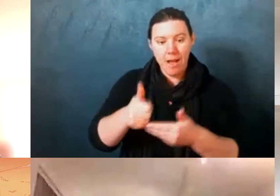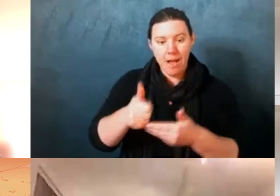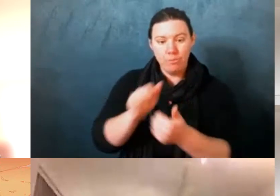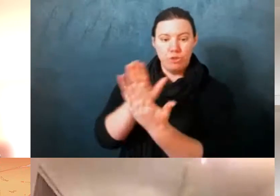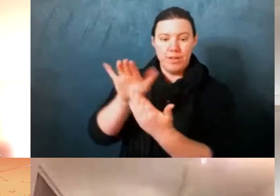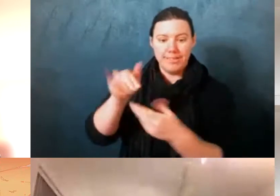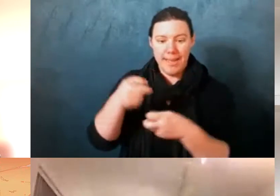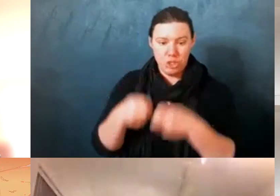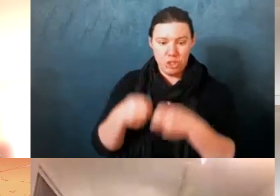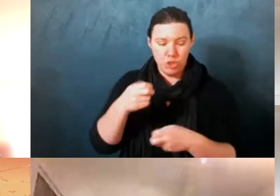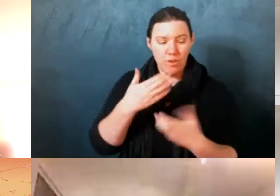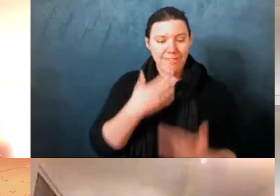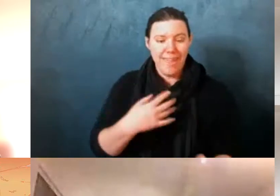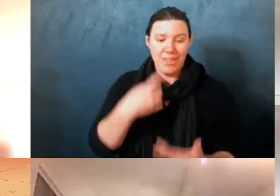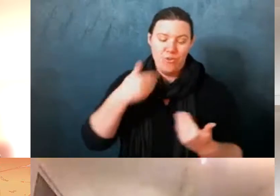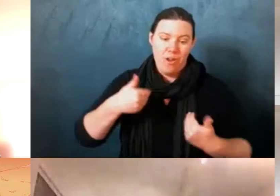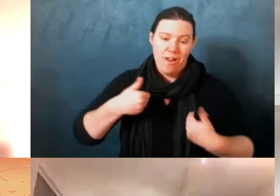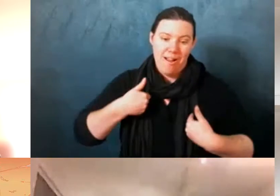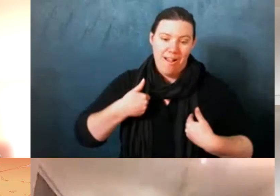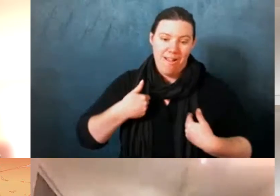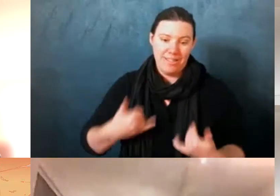And thank you for having this conversation tonight.